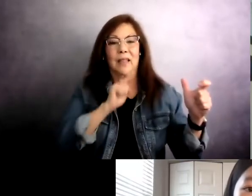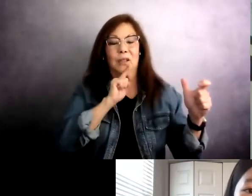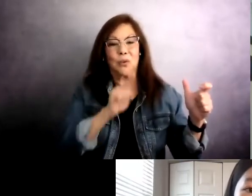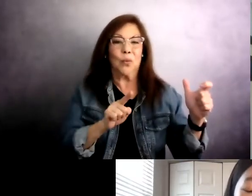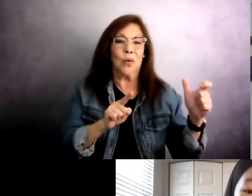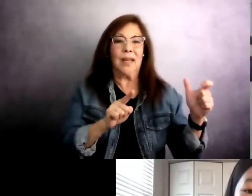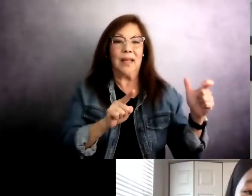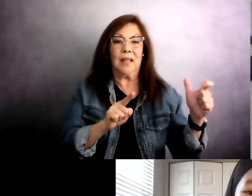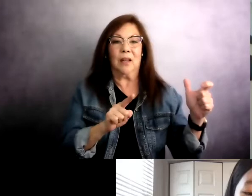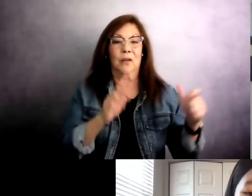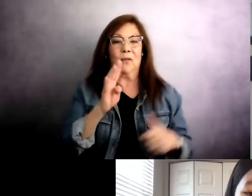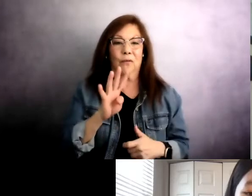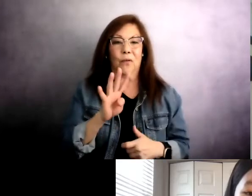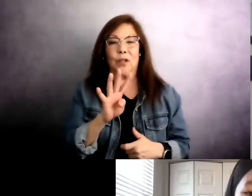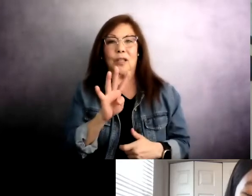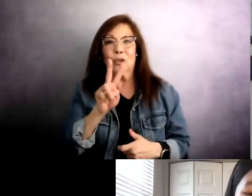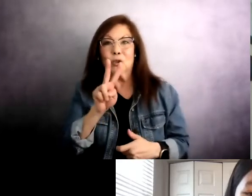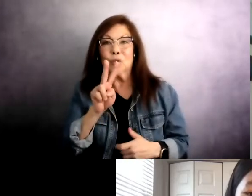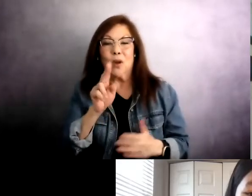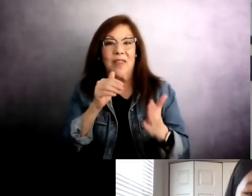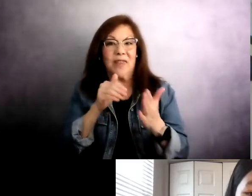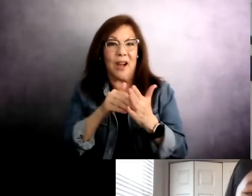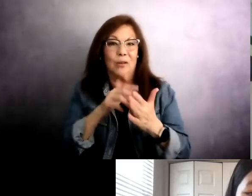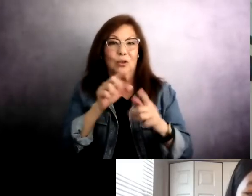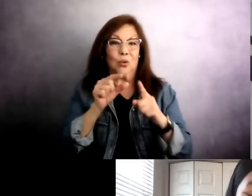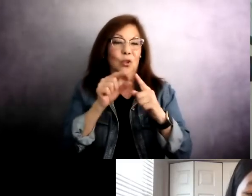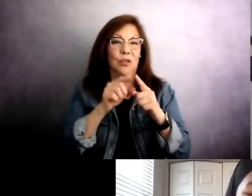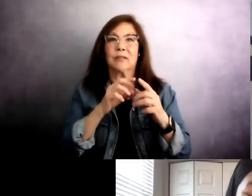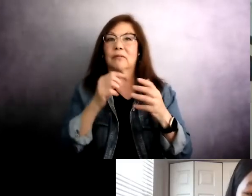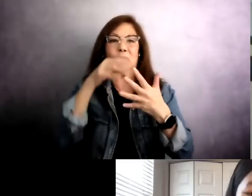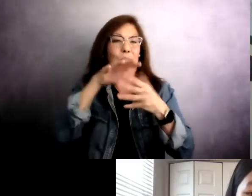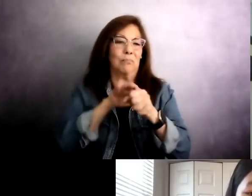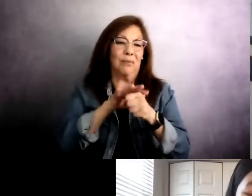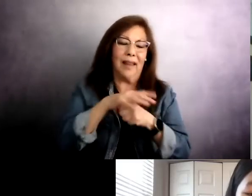For 42,000 words, there is a lot of story in their, and with the characters and their,